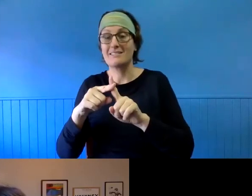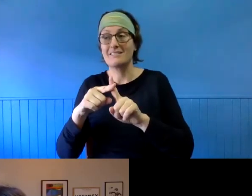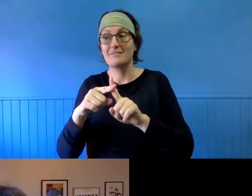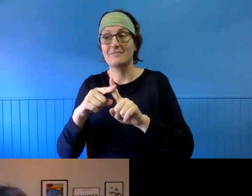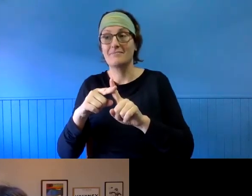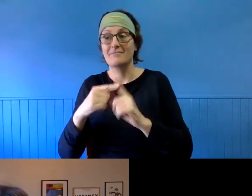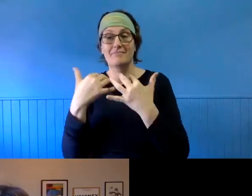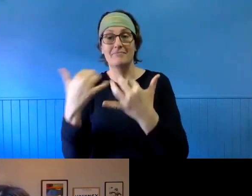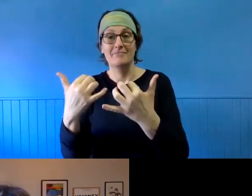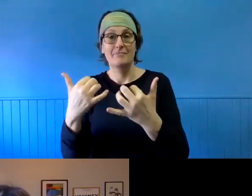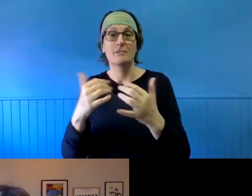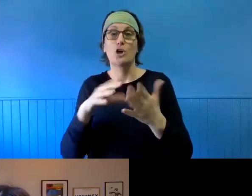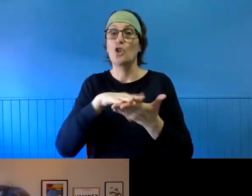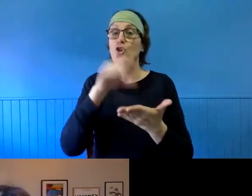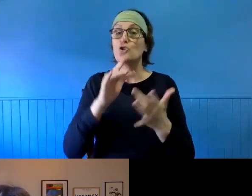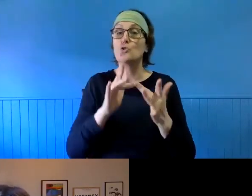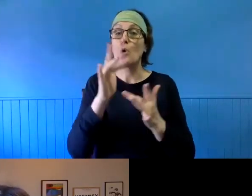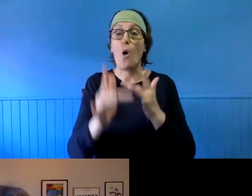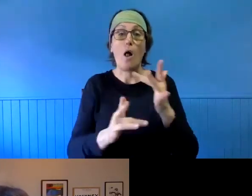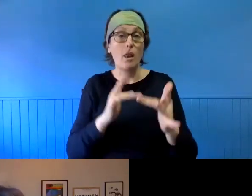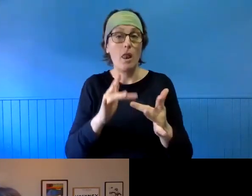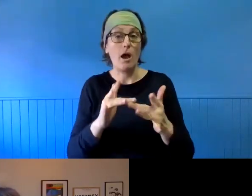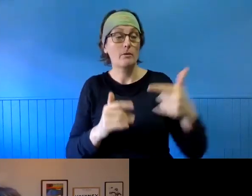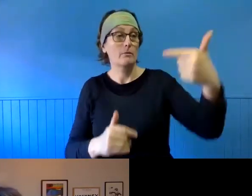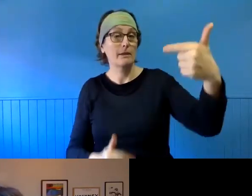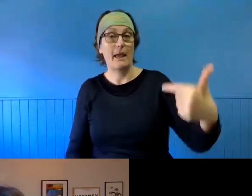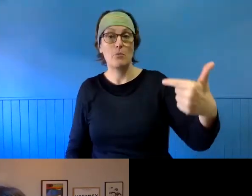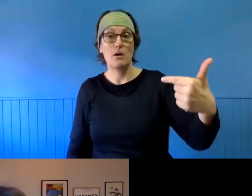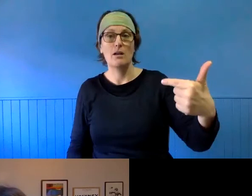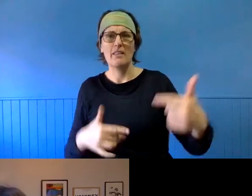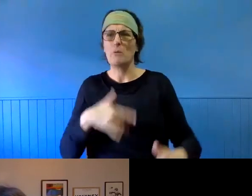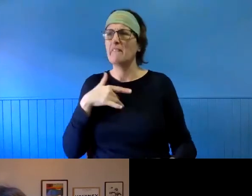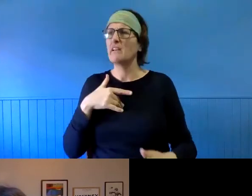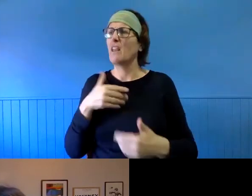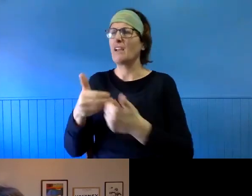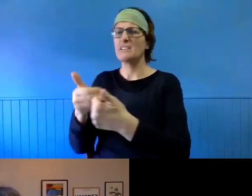camera at the wherever part of the room they're going to feel like they're not part of the class.